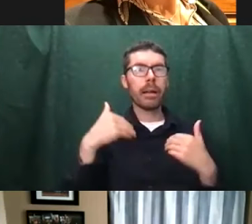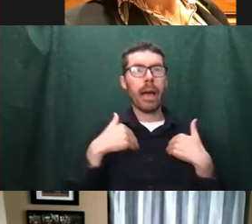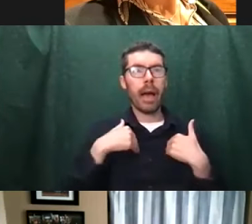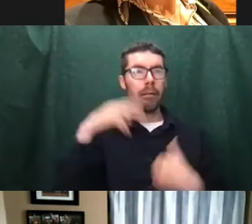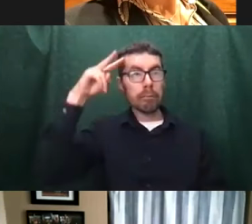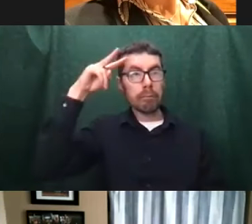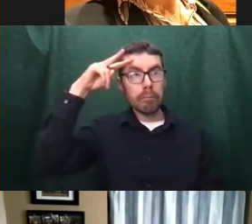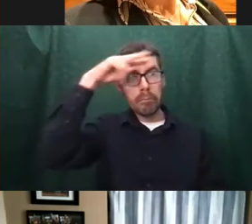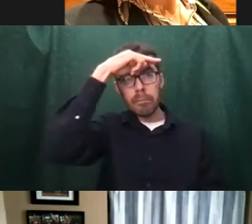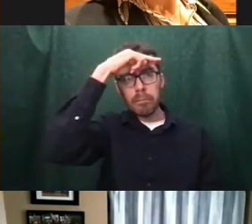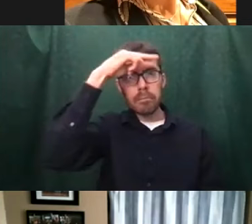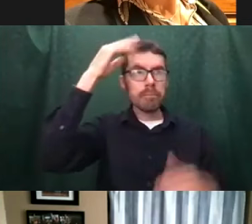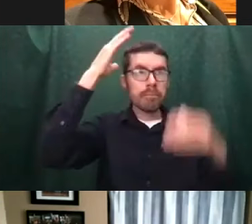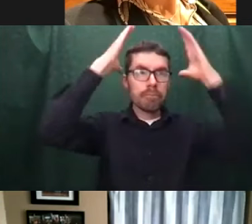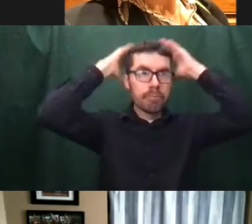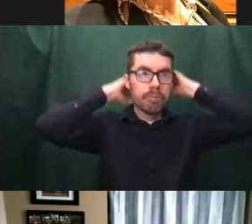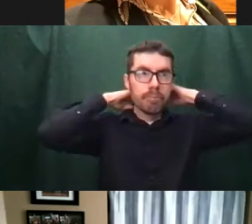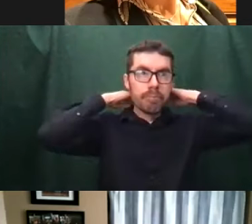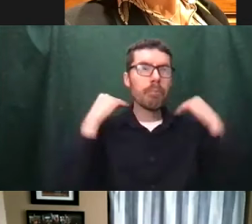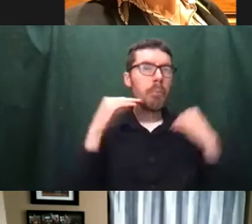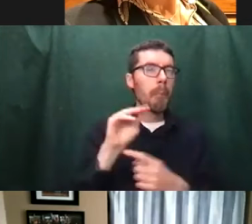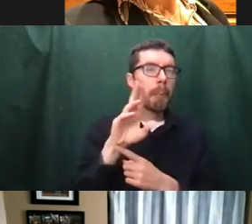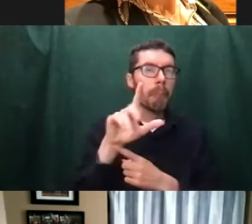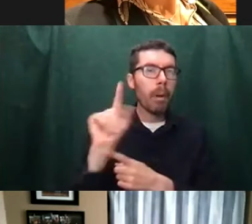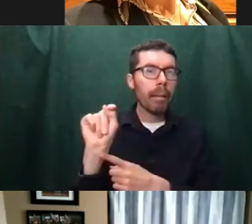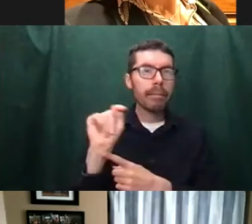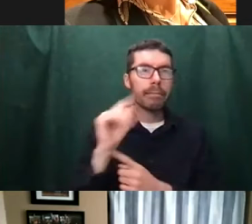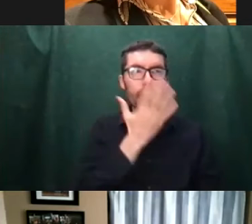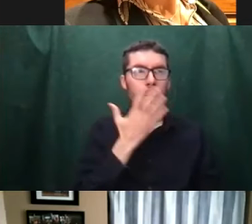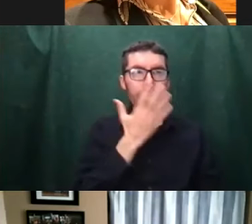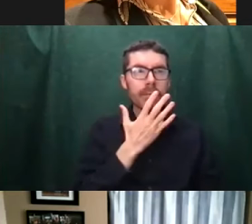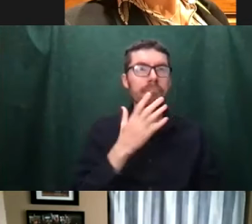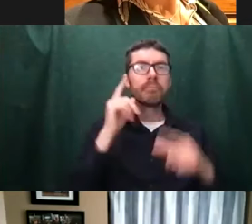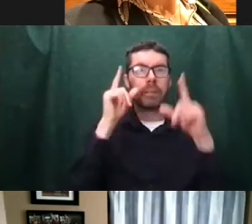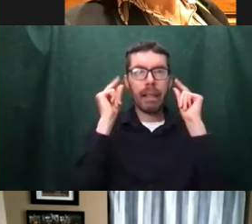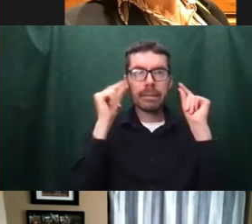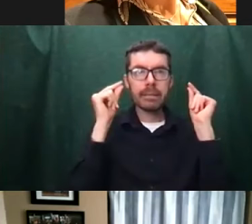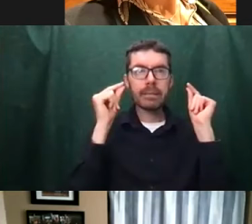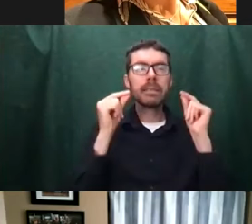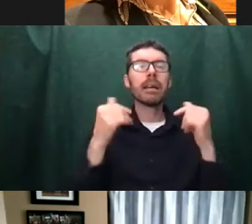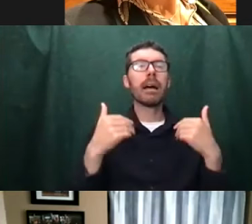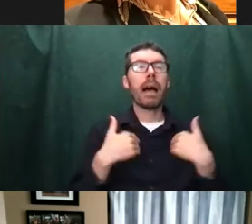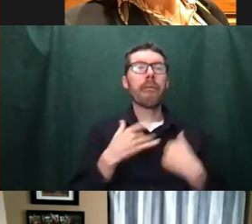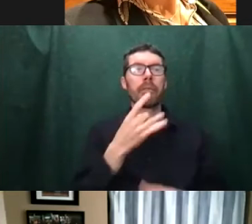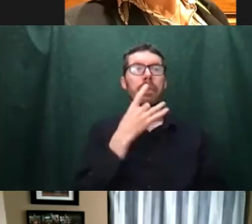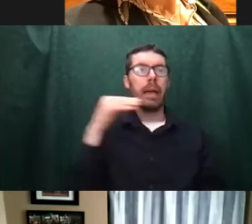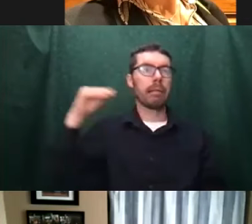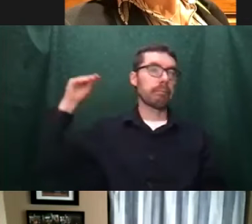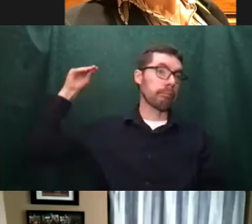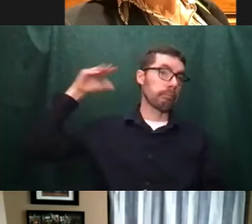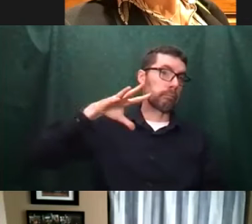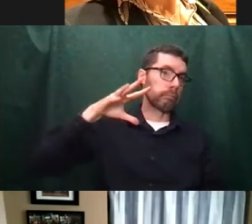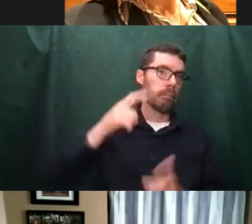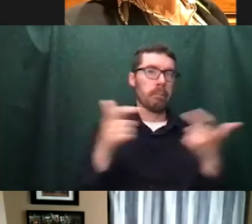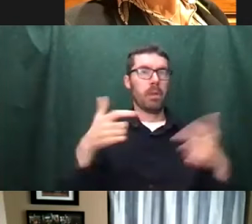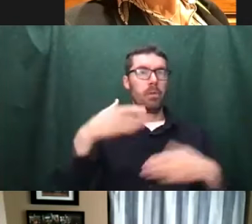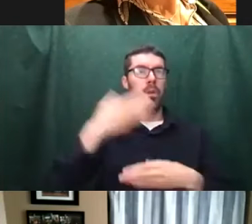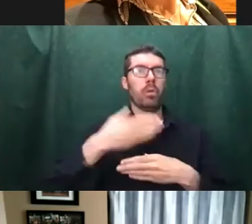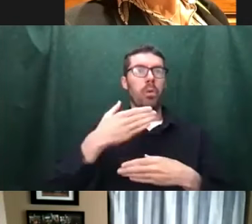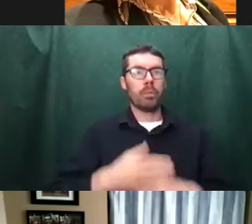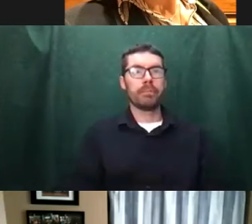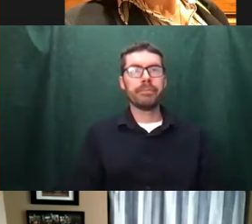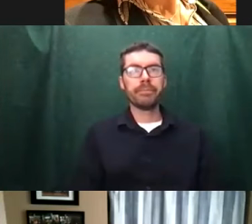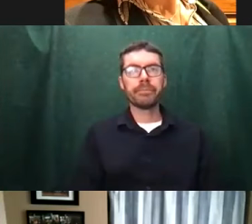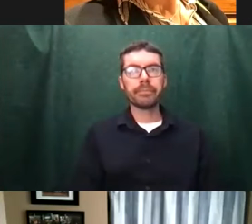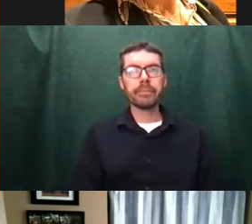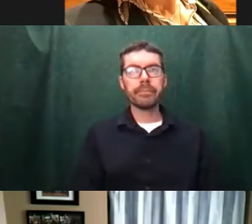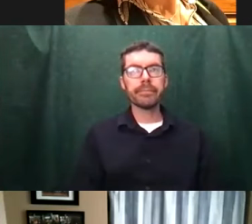mullet haircut, um, and glasses. And I'm backlit a bit from a large window behind me. Um, I